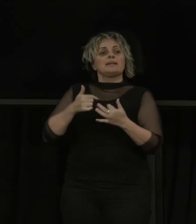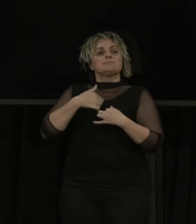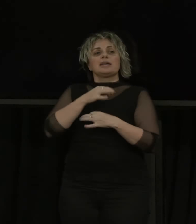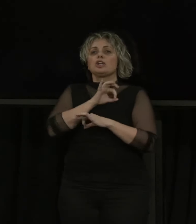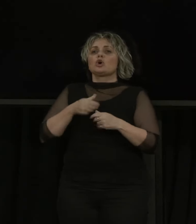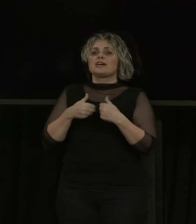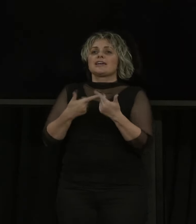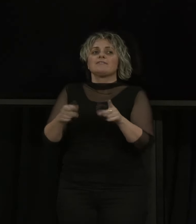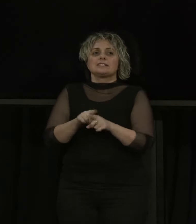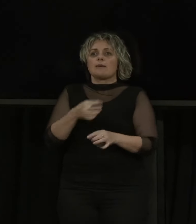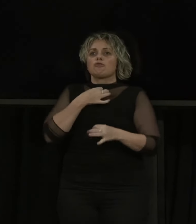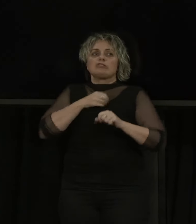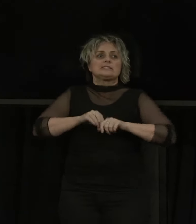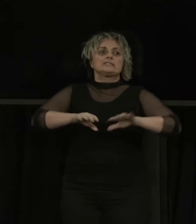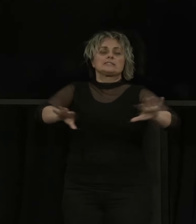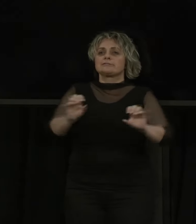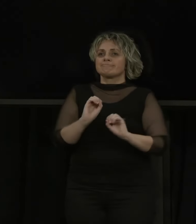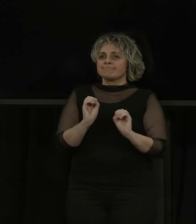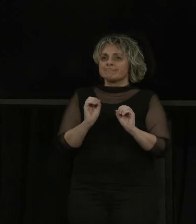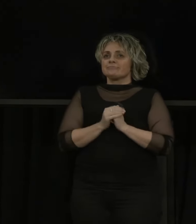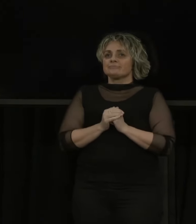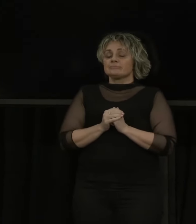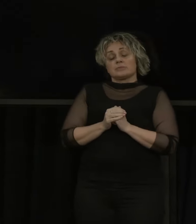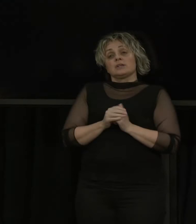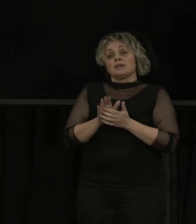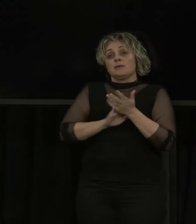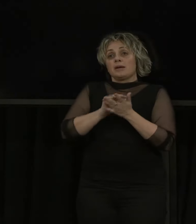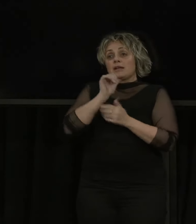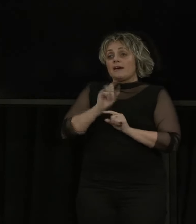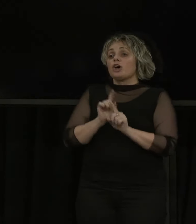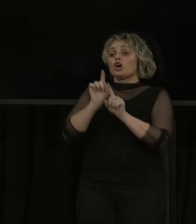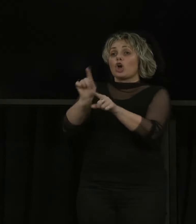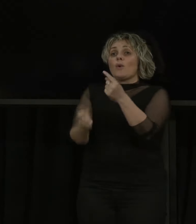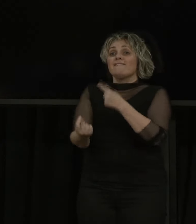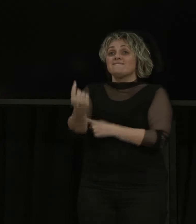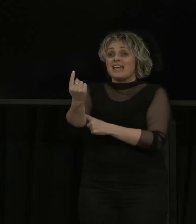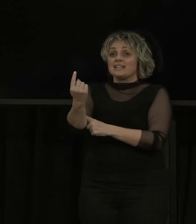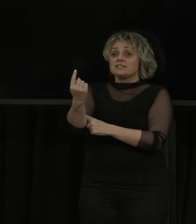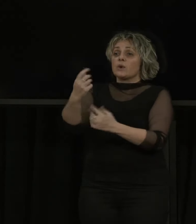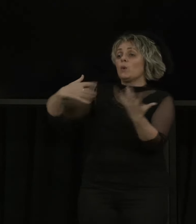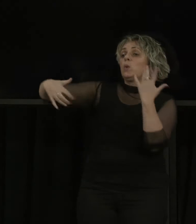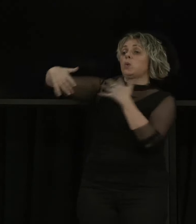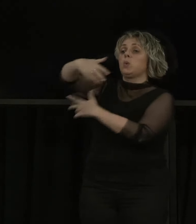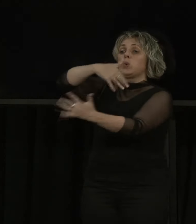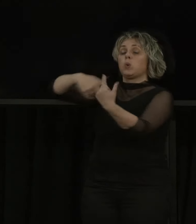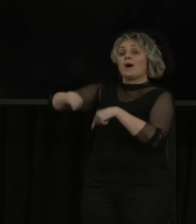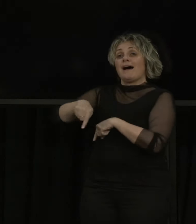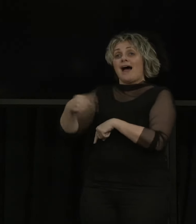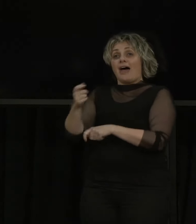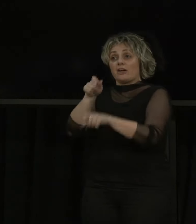Simply put, it's proof that you are fully vaccinated and that you are therefore posing less